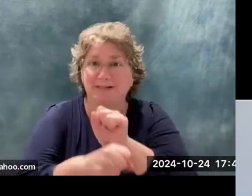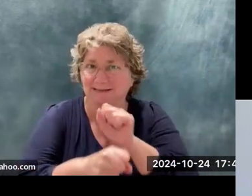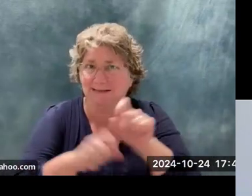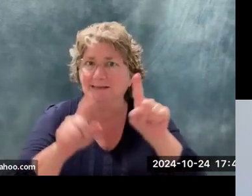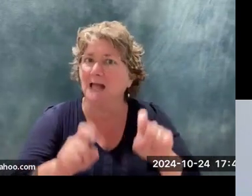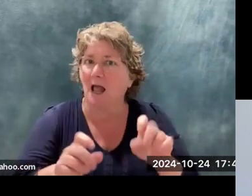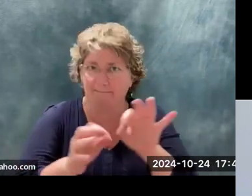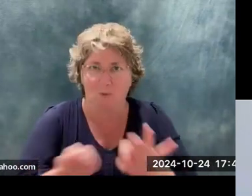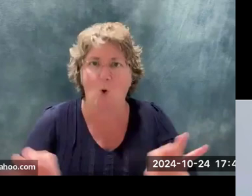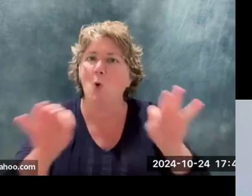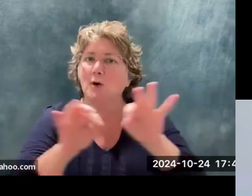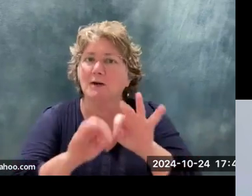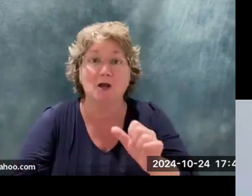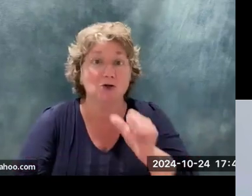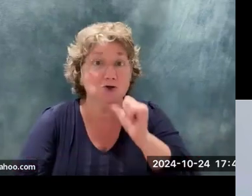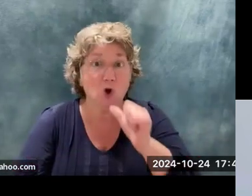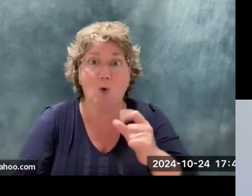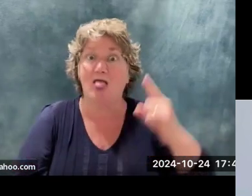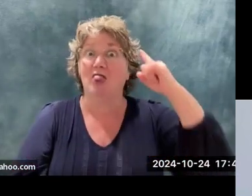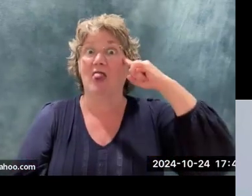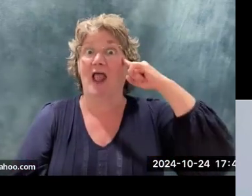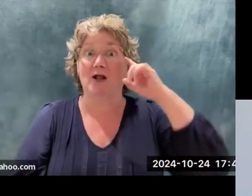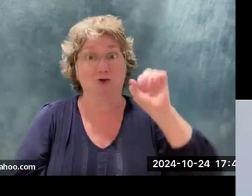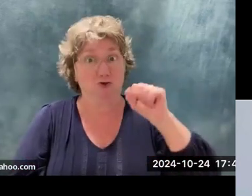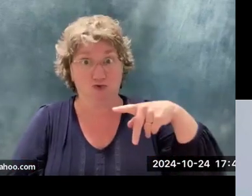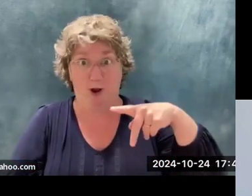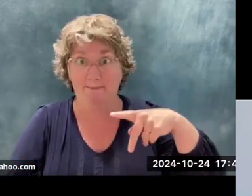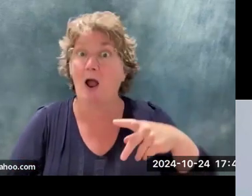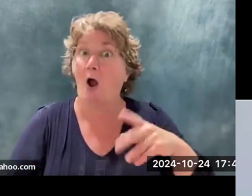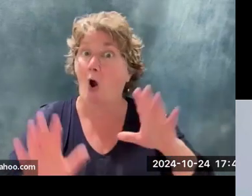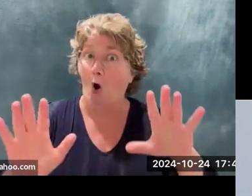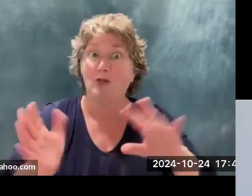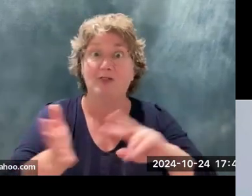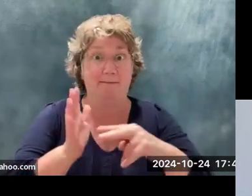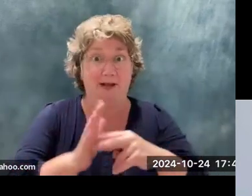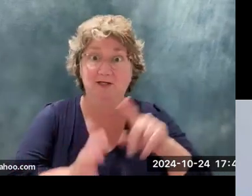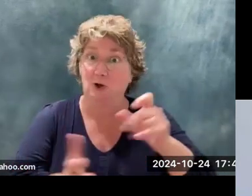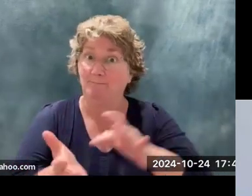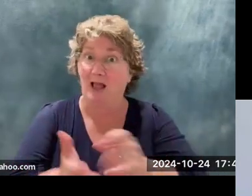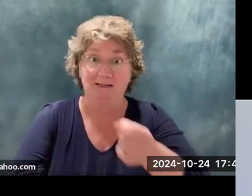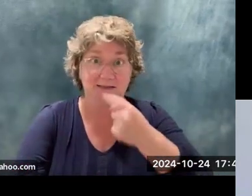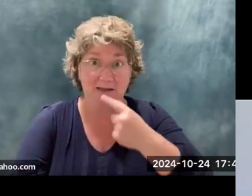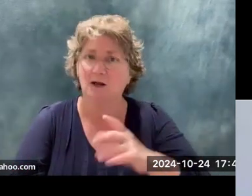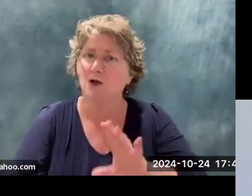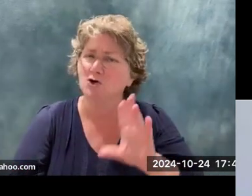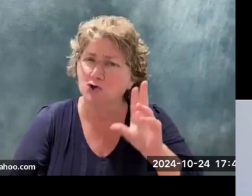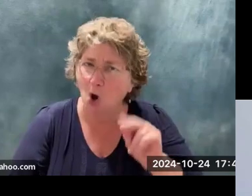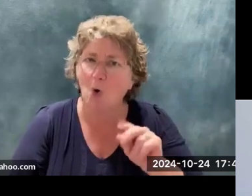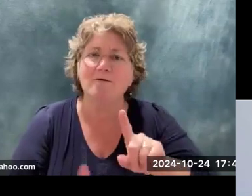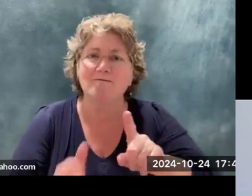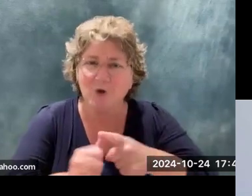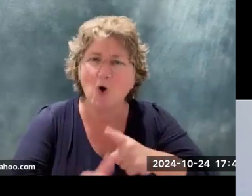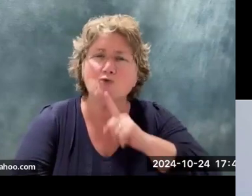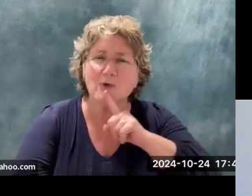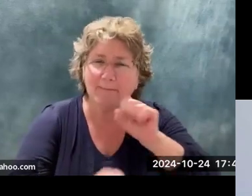and we'd like to treat the children who have strep with antibiotics and not treat the children who don't have